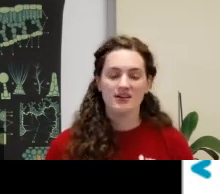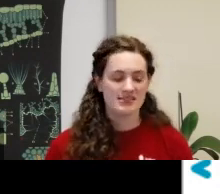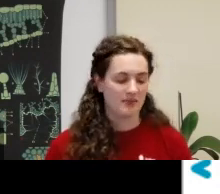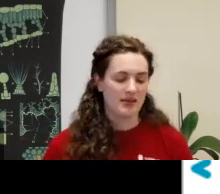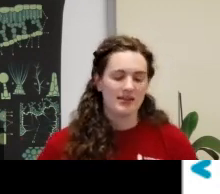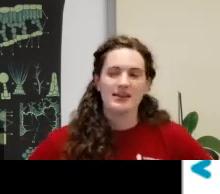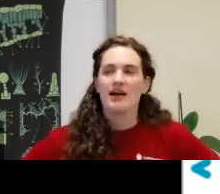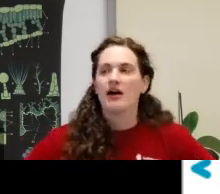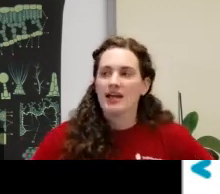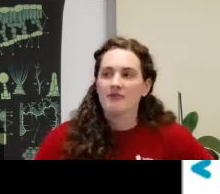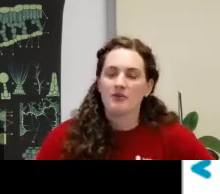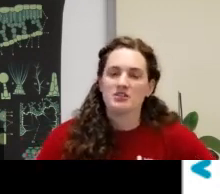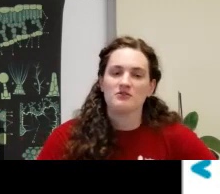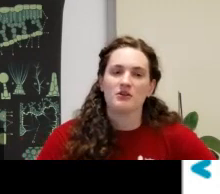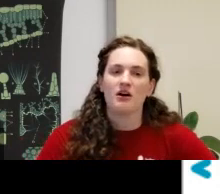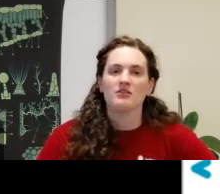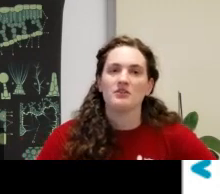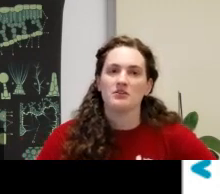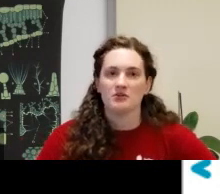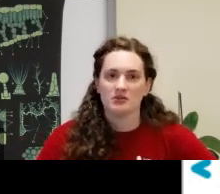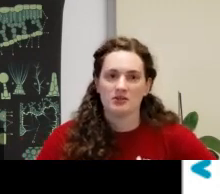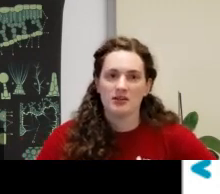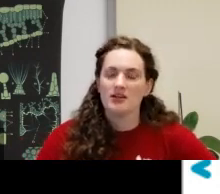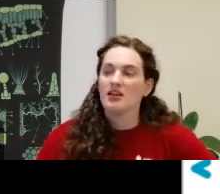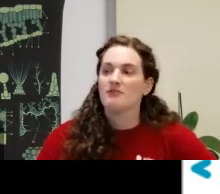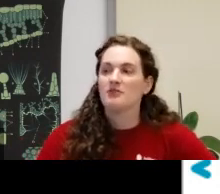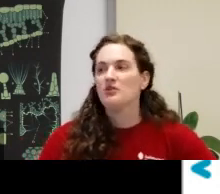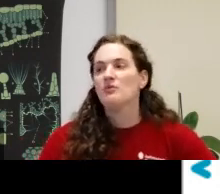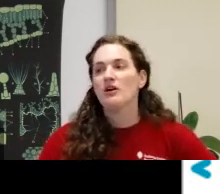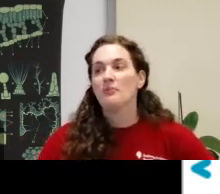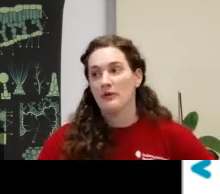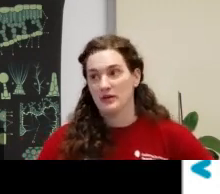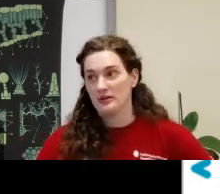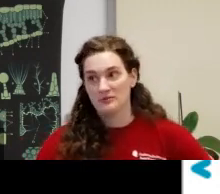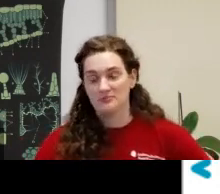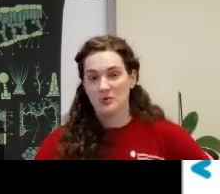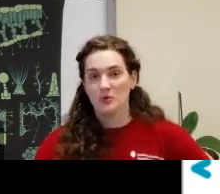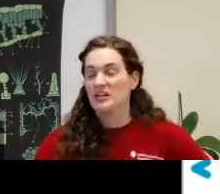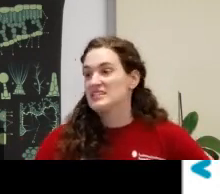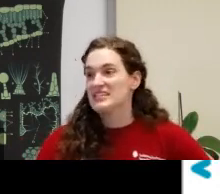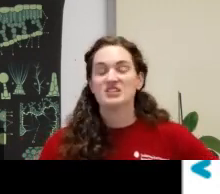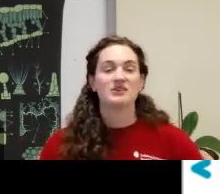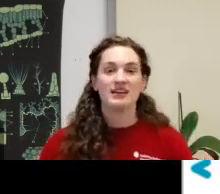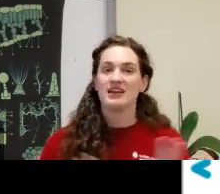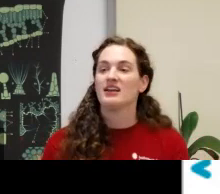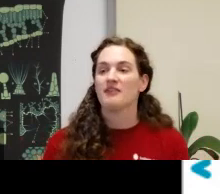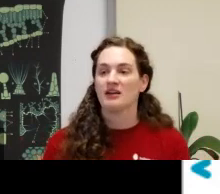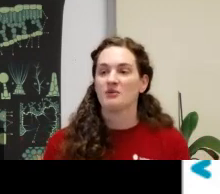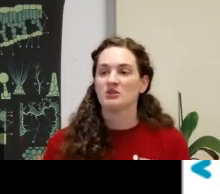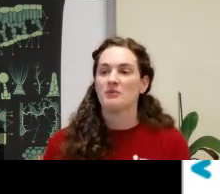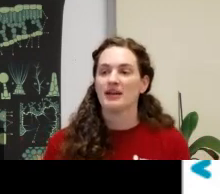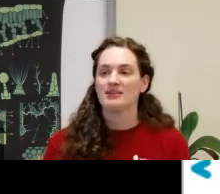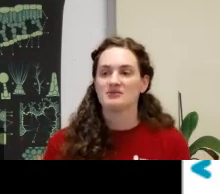Emily Borger: Awesome now, I have a question for all of you, if you were a predator or an insect or any kind of animal you might..